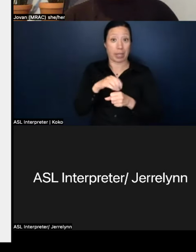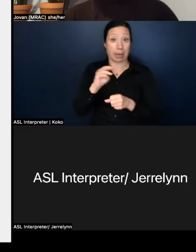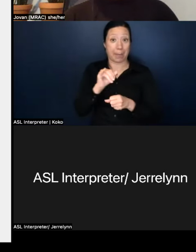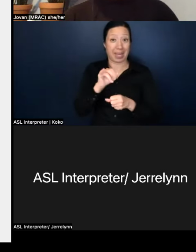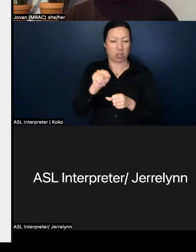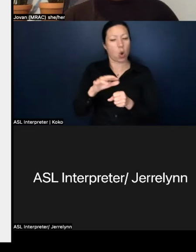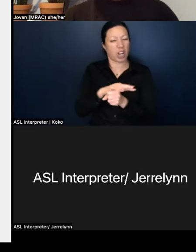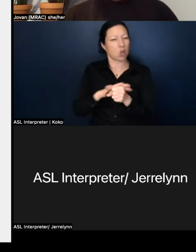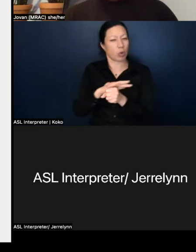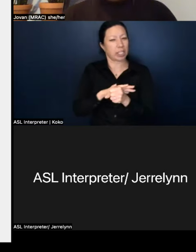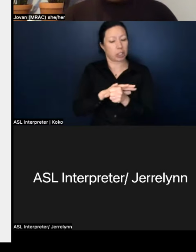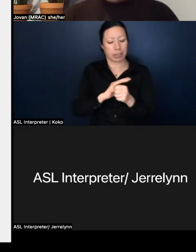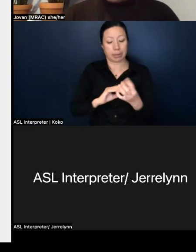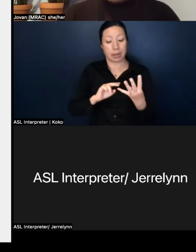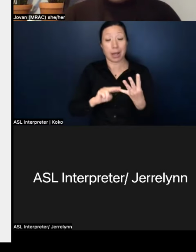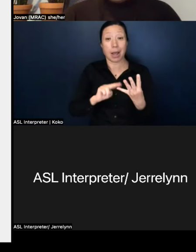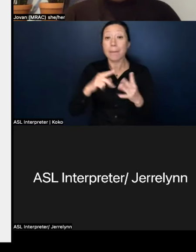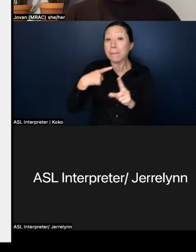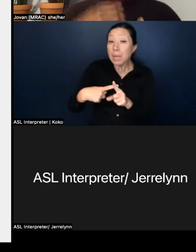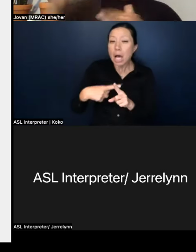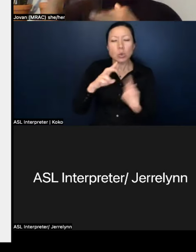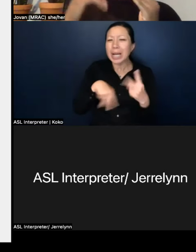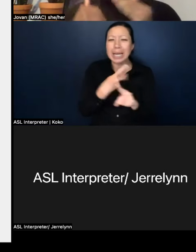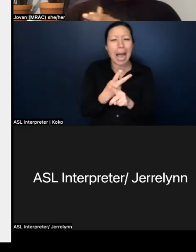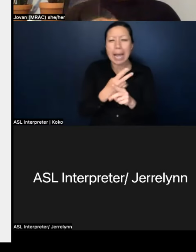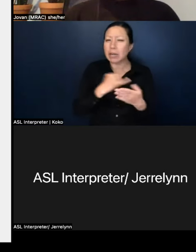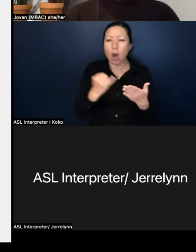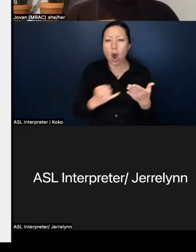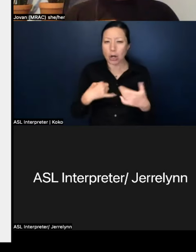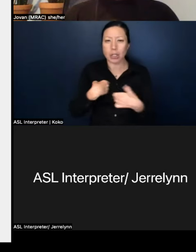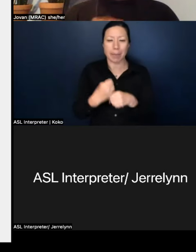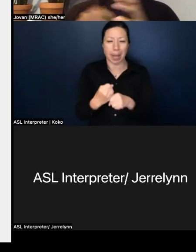as well as artistic discipline, and where they were in their career stages.